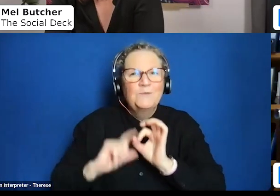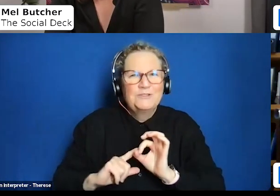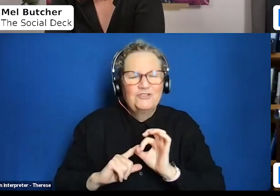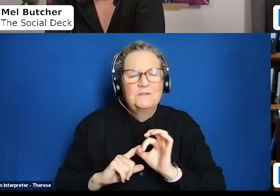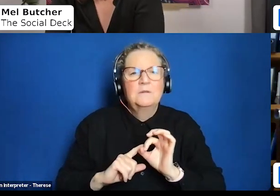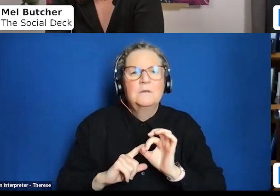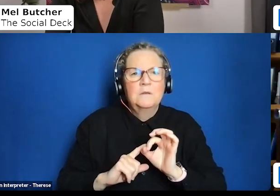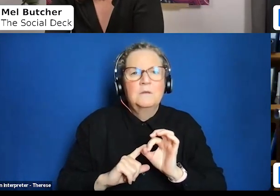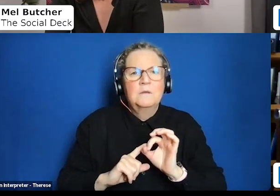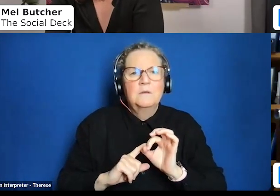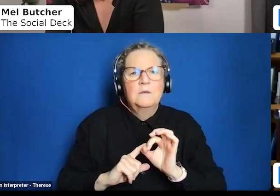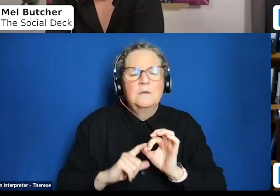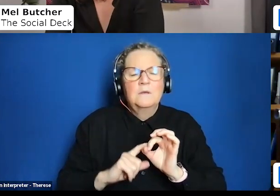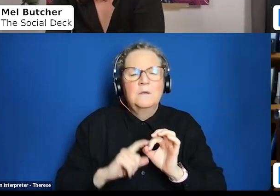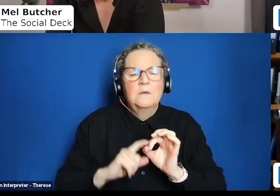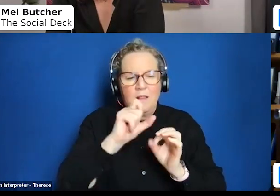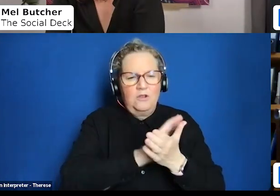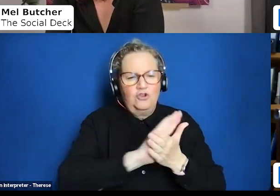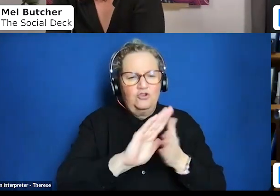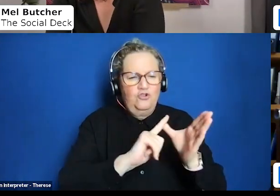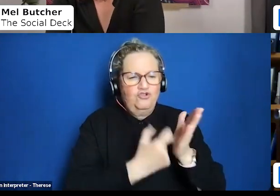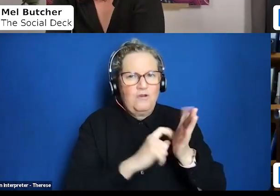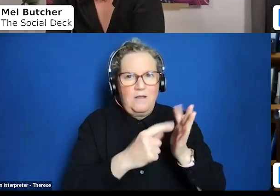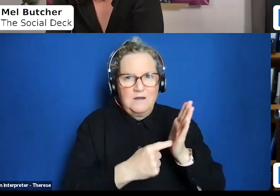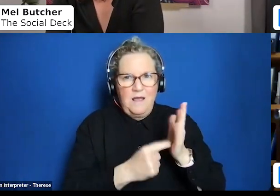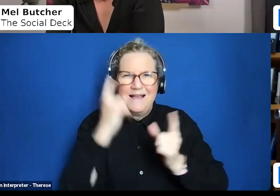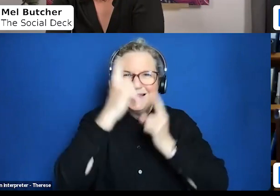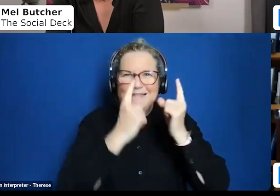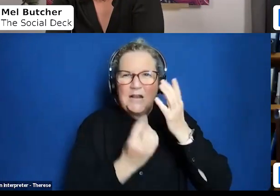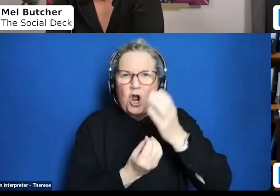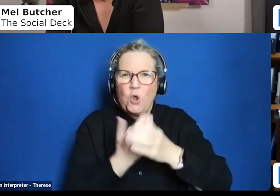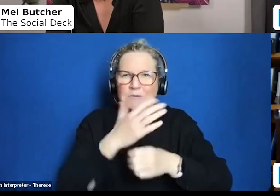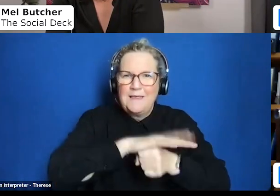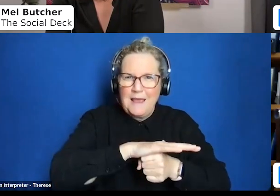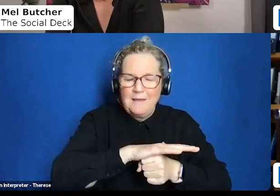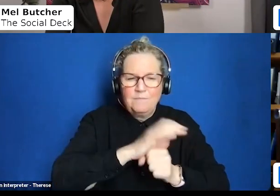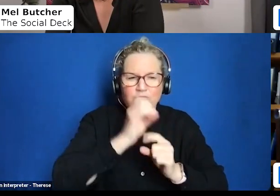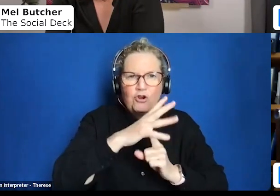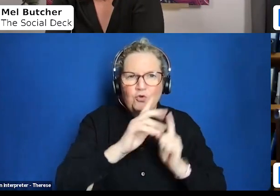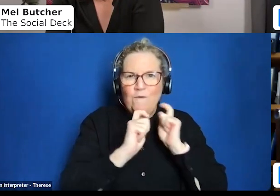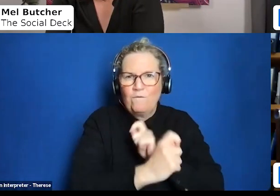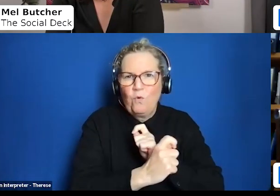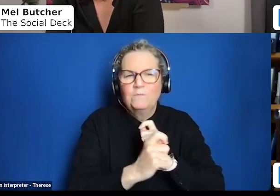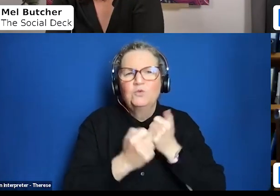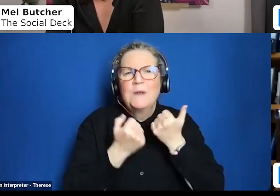It is will the charter consider the Closing the Gap priority reform to enable shared access